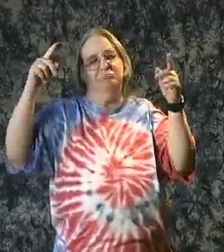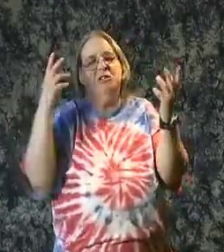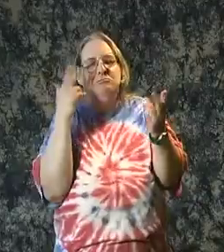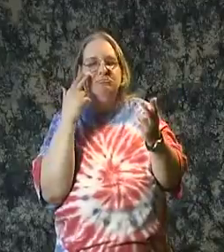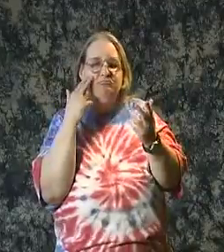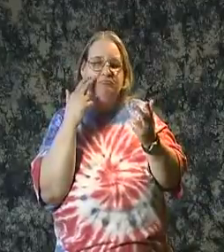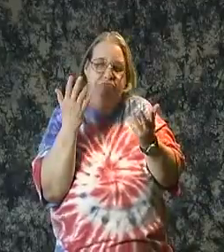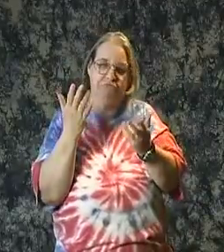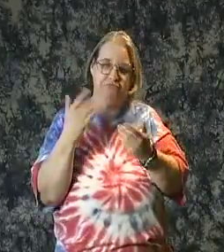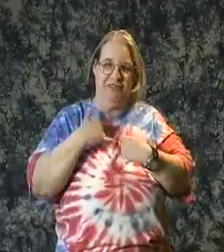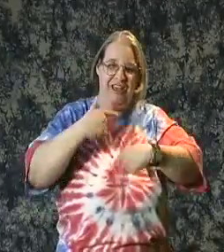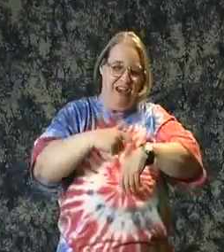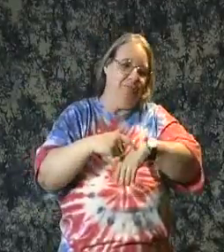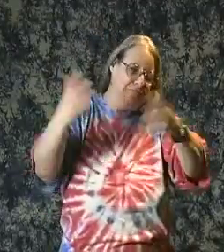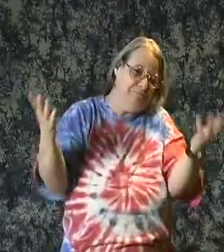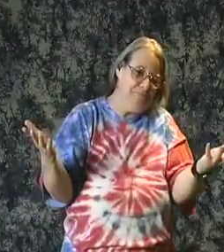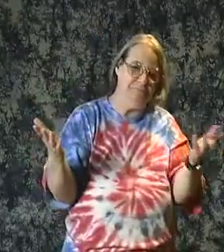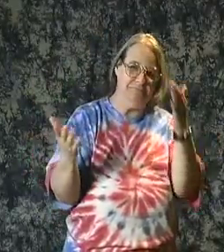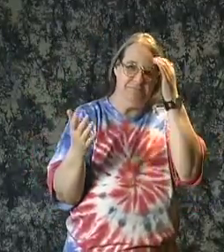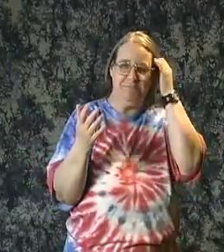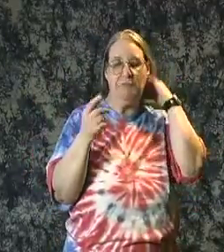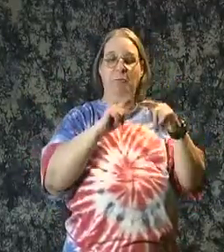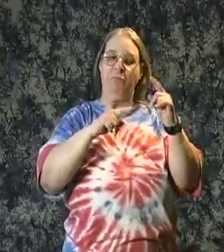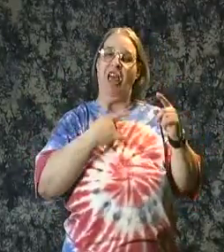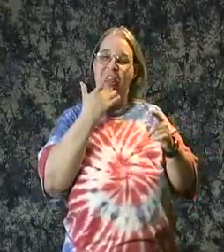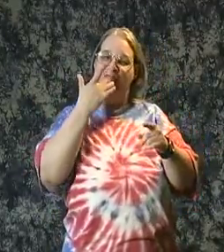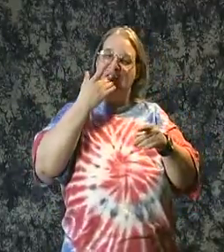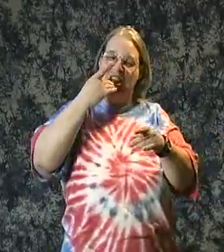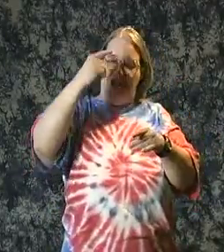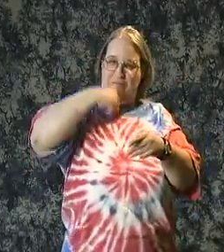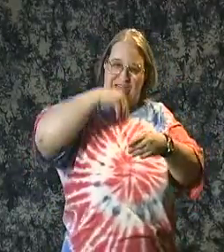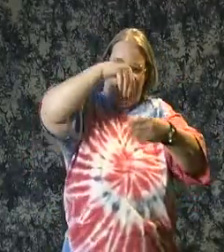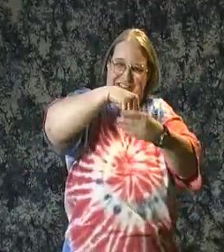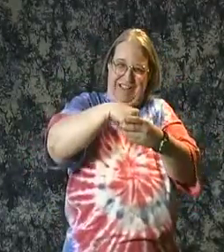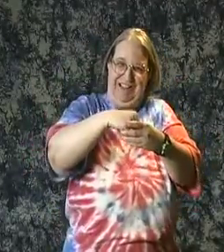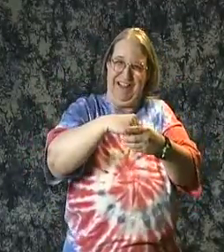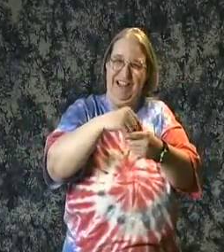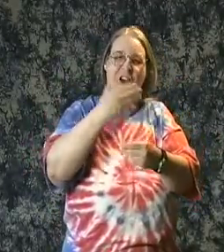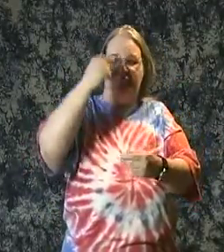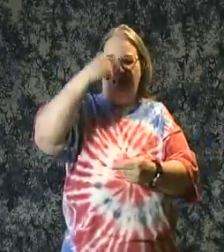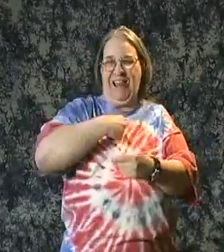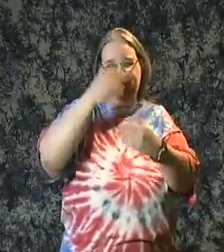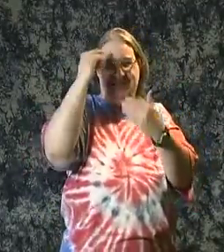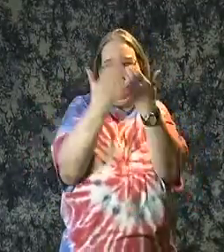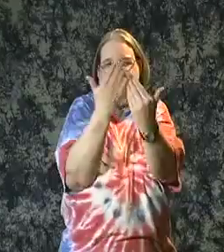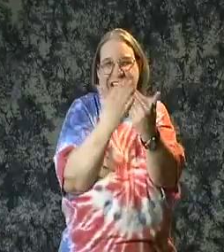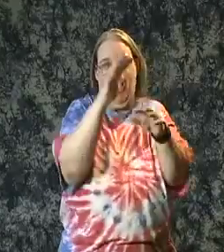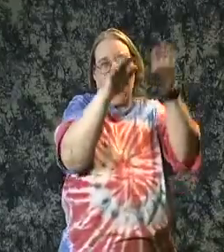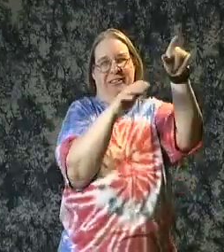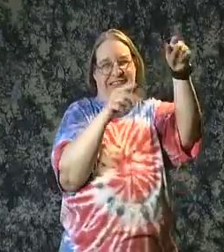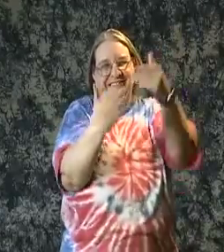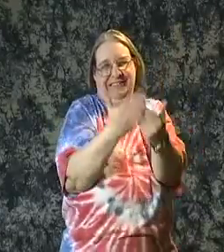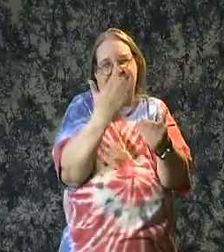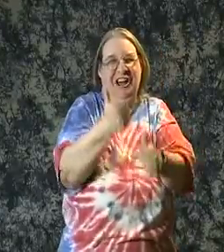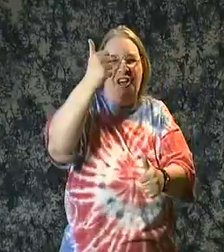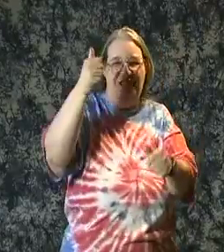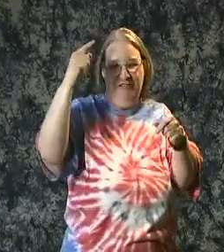But, I prefer the indoor wall. It's easier.